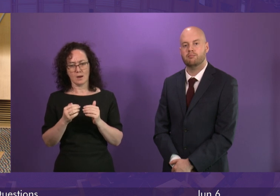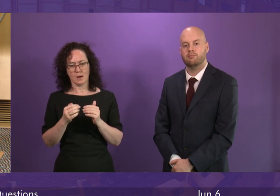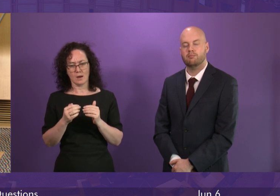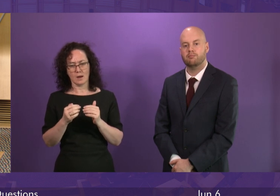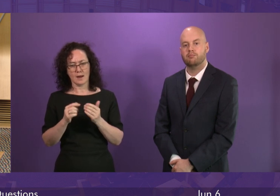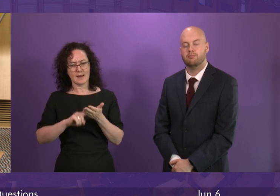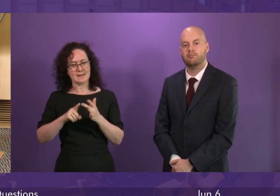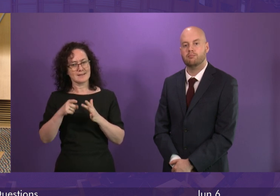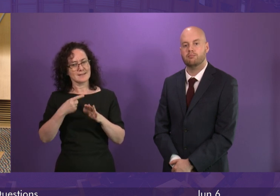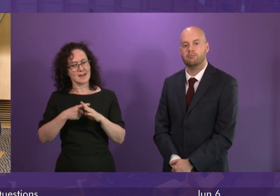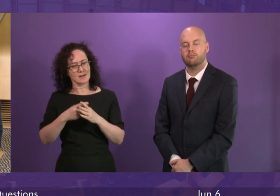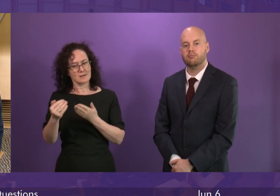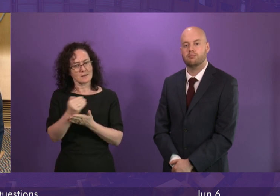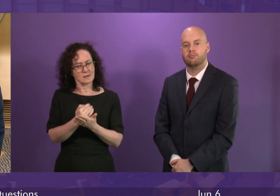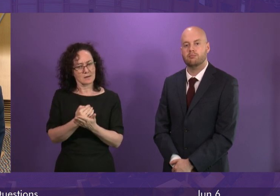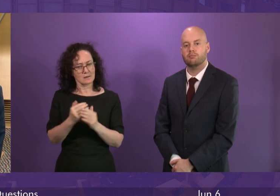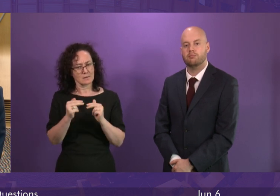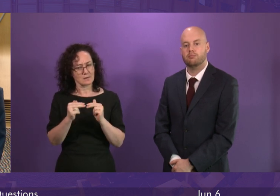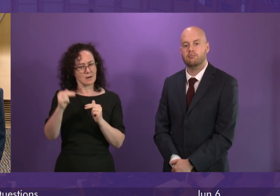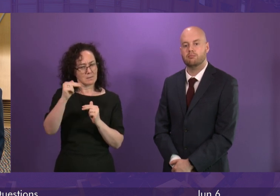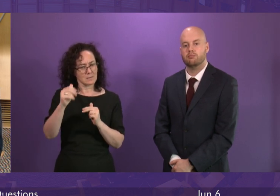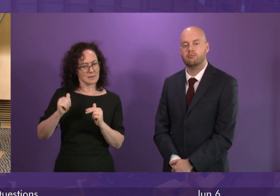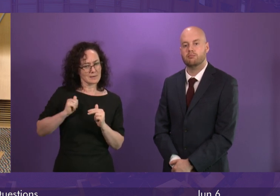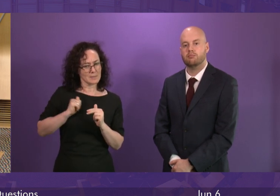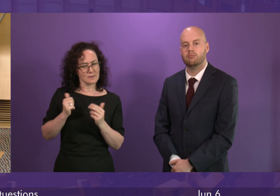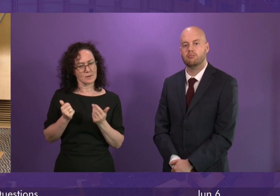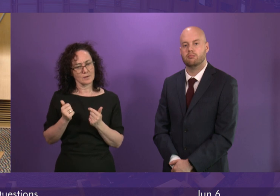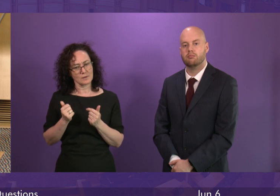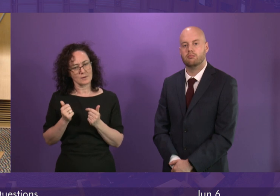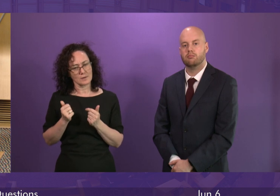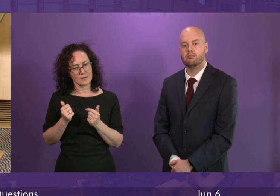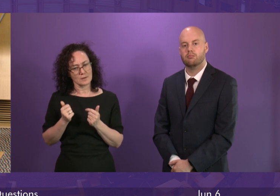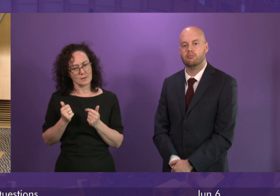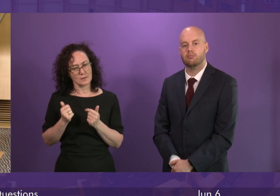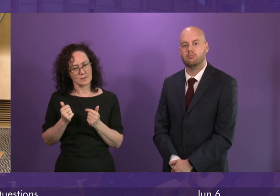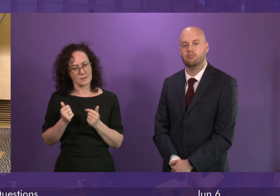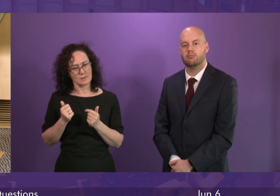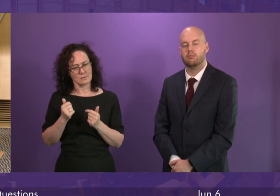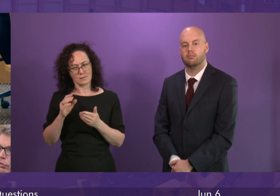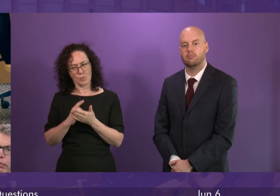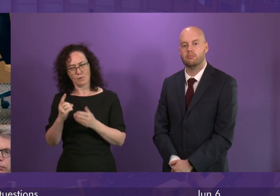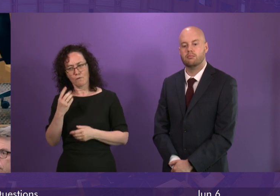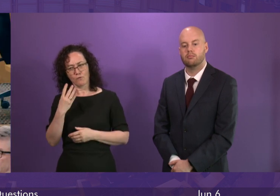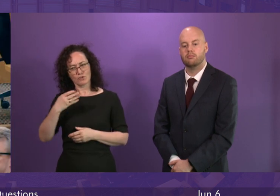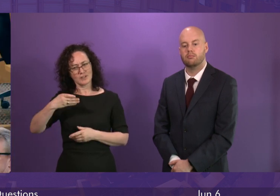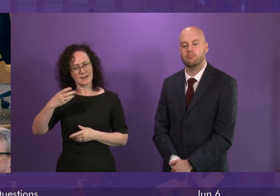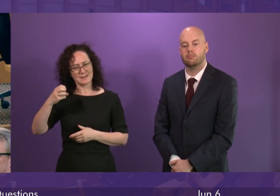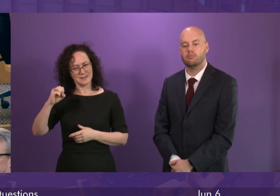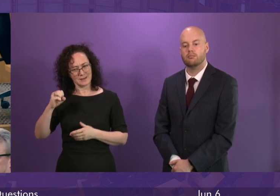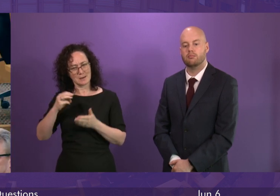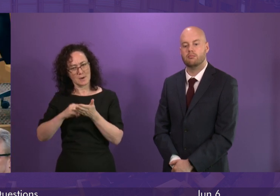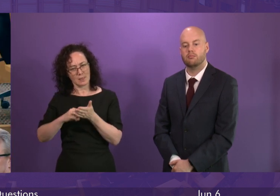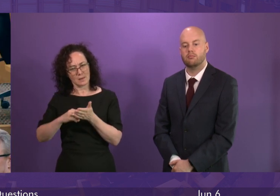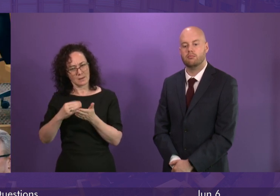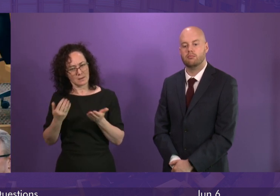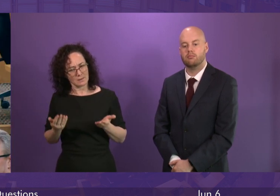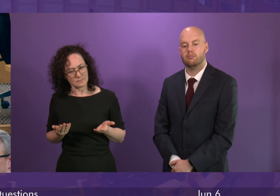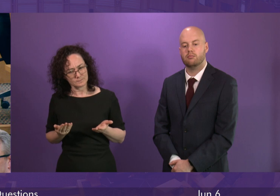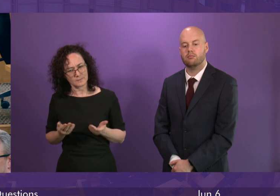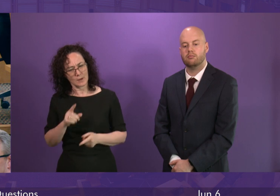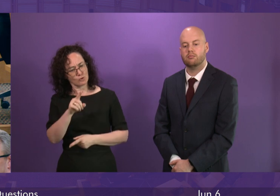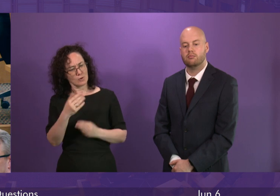since the last assessment in December. At no stage did Mr Fraser comment on the fact